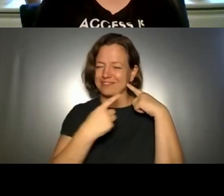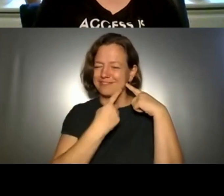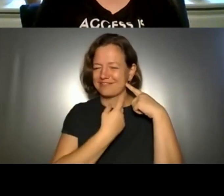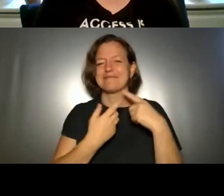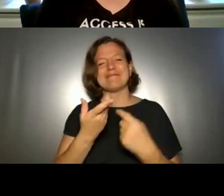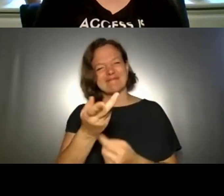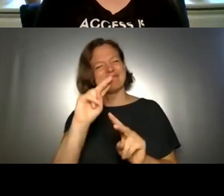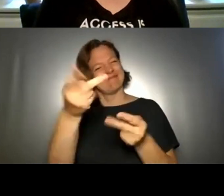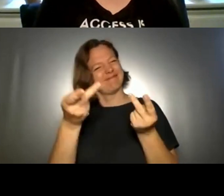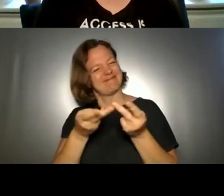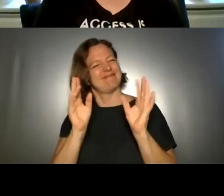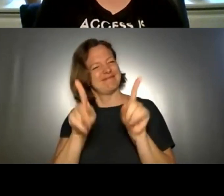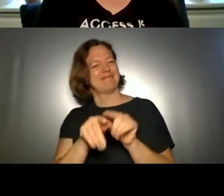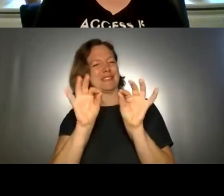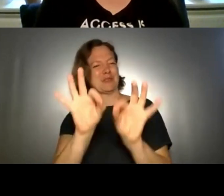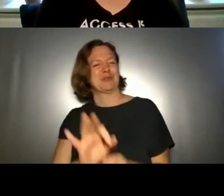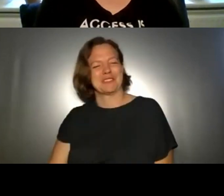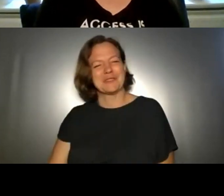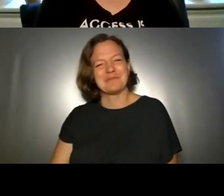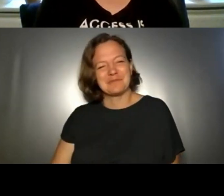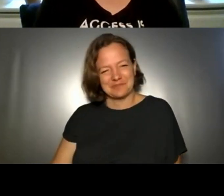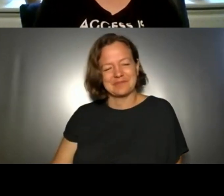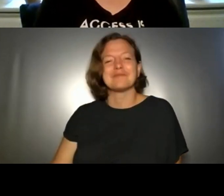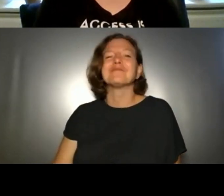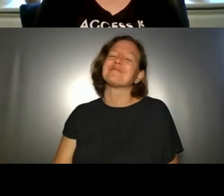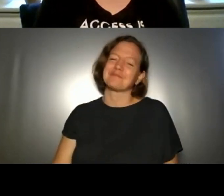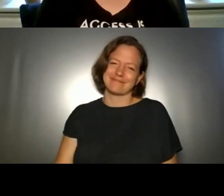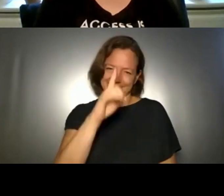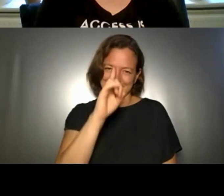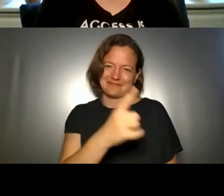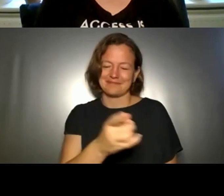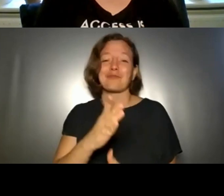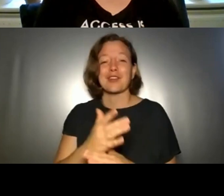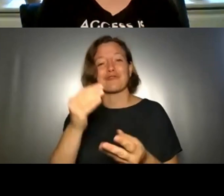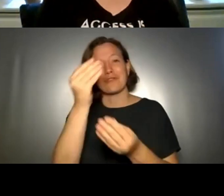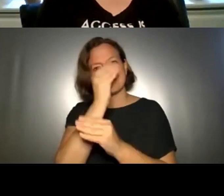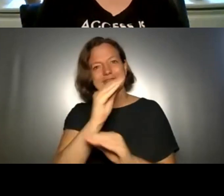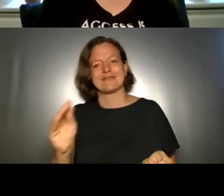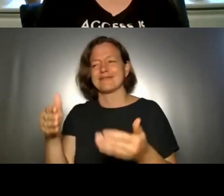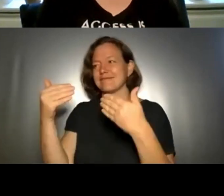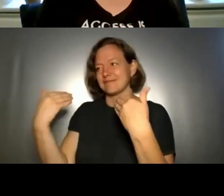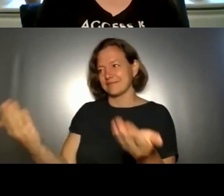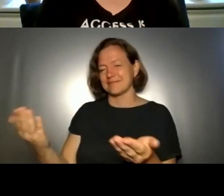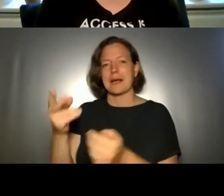And I already announced that you are the artists behind Criptonite.